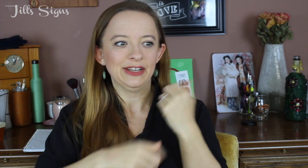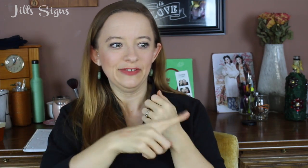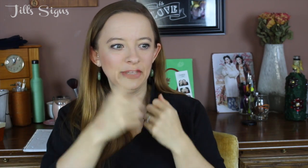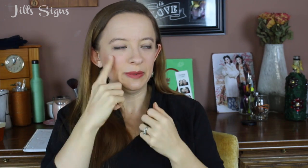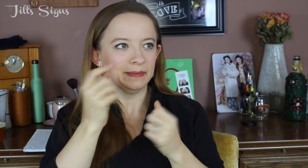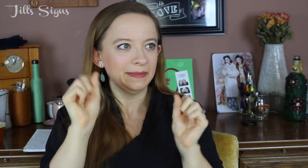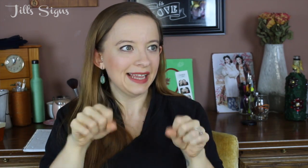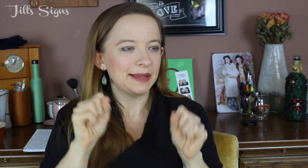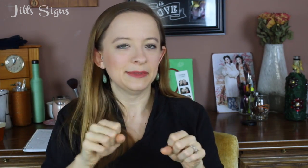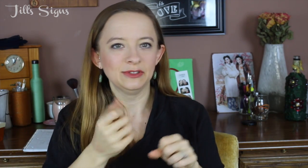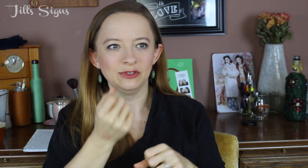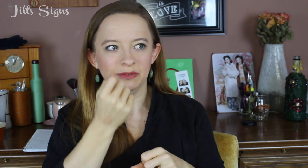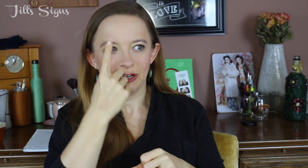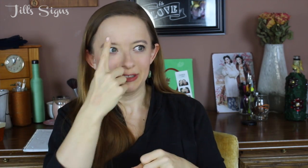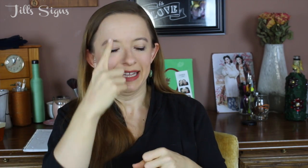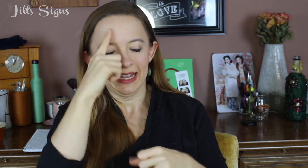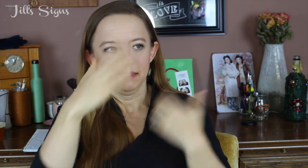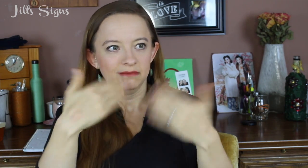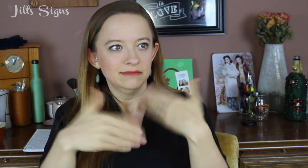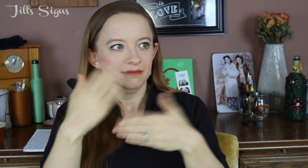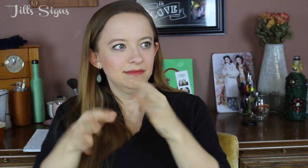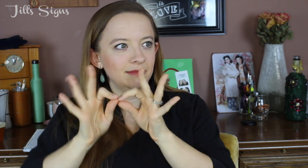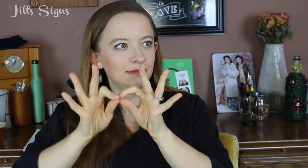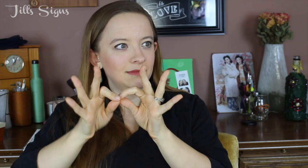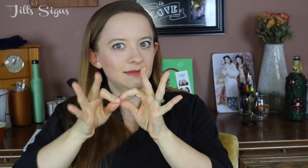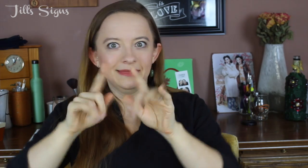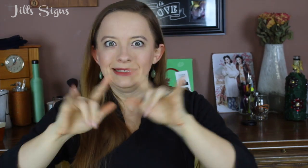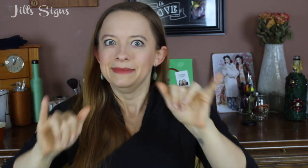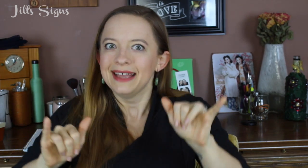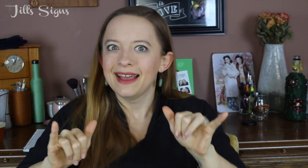like beginning interpreters. If it's really hard for you to be able to process